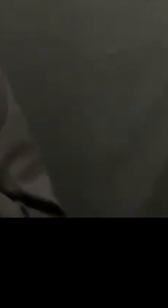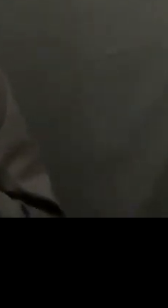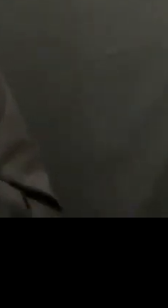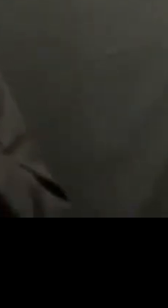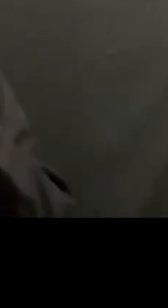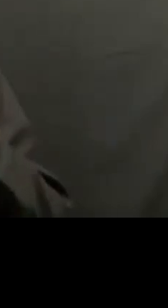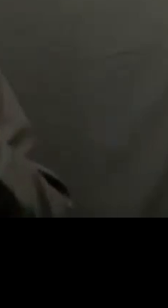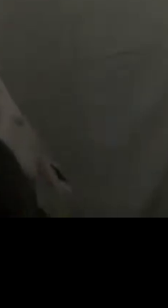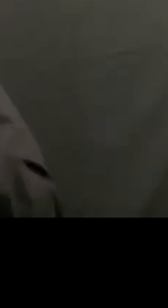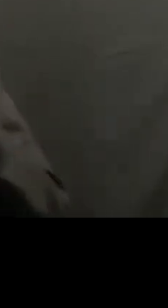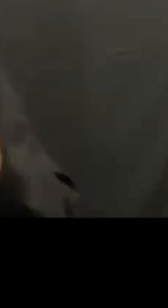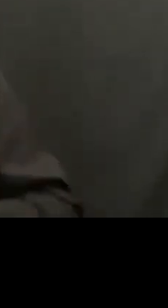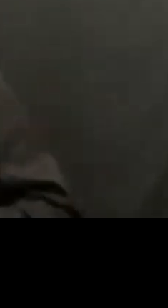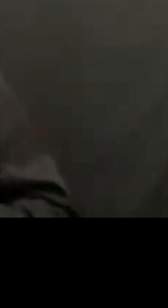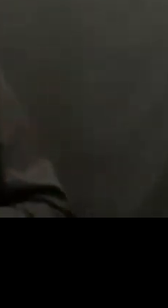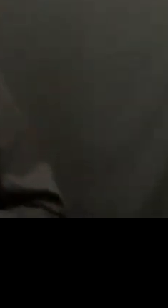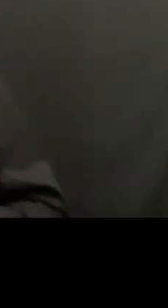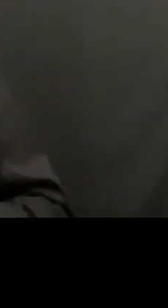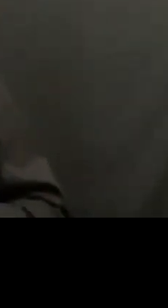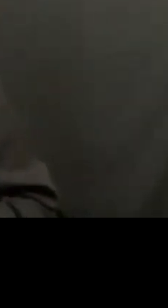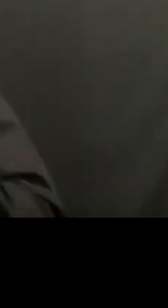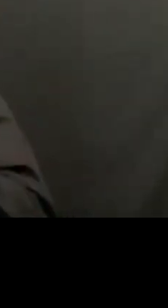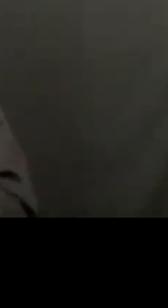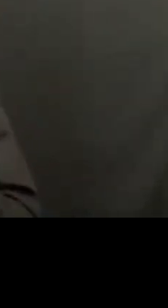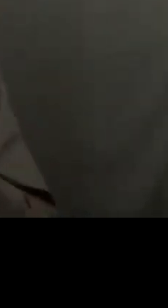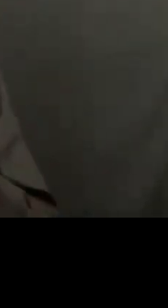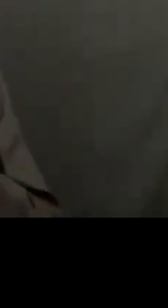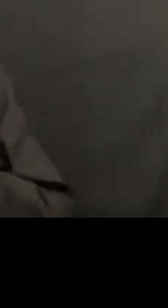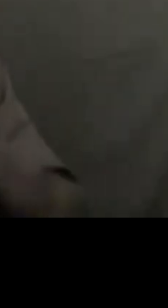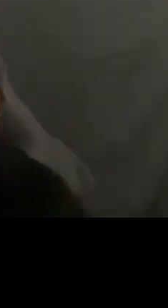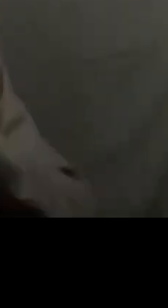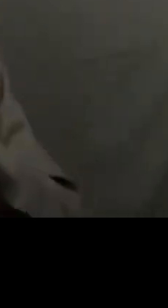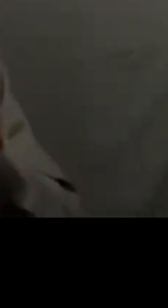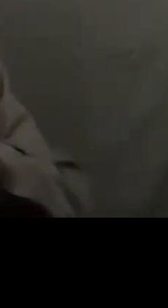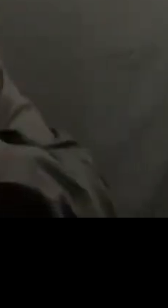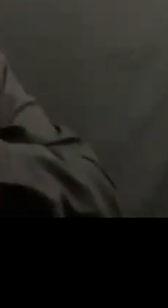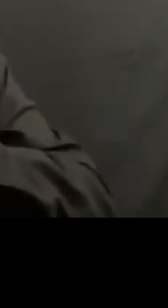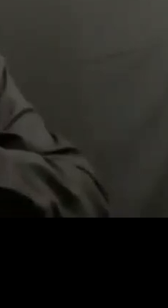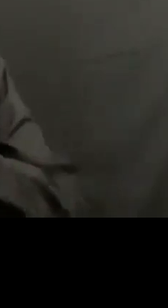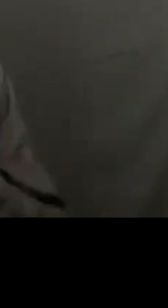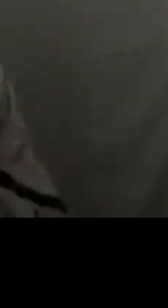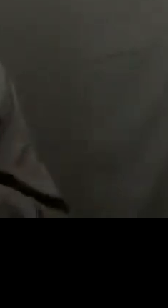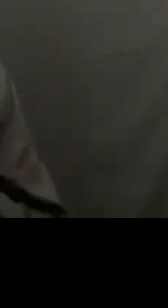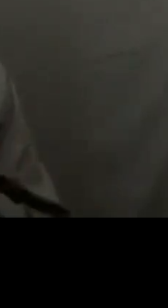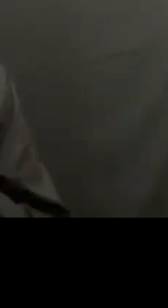about the new pre-purchase processes that they put in place?